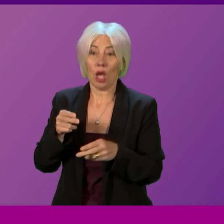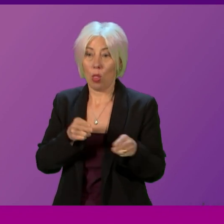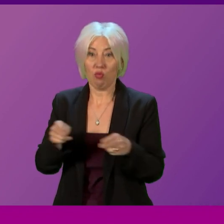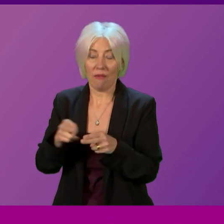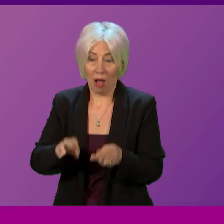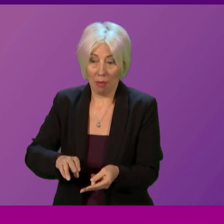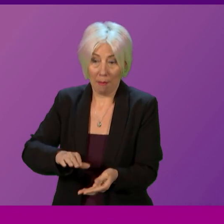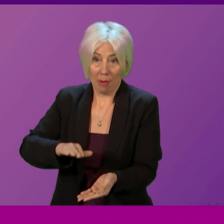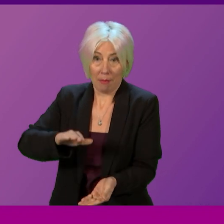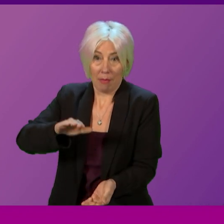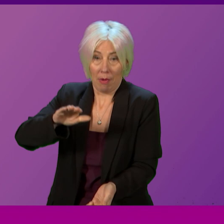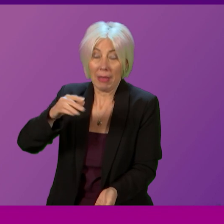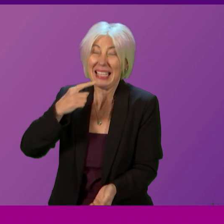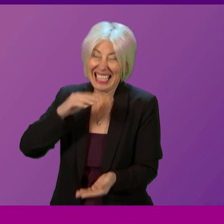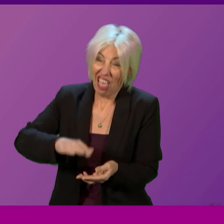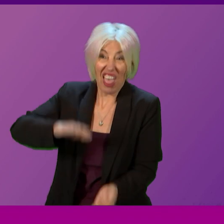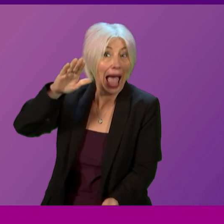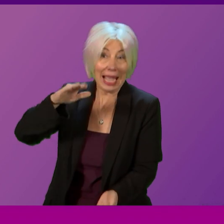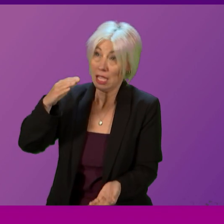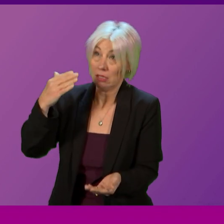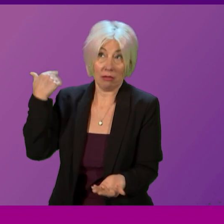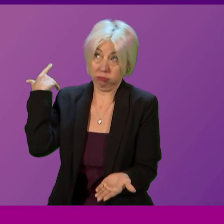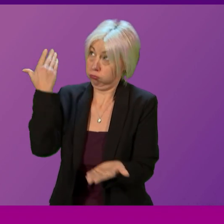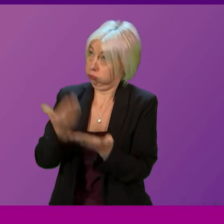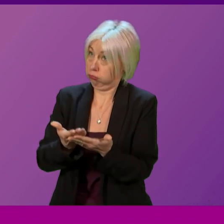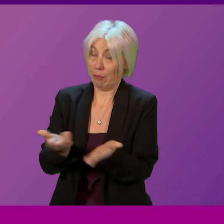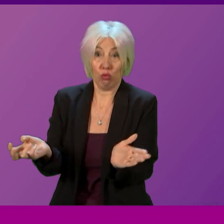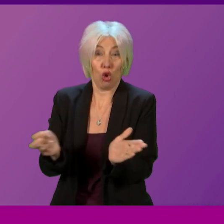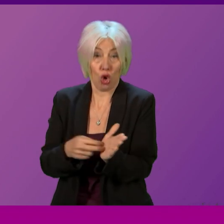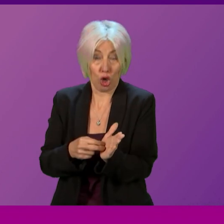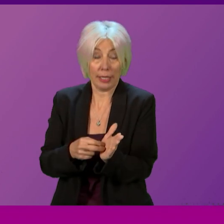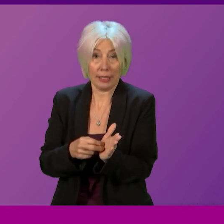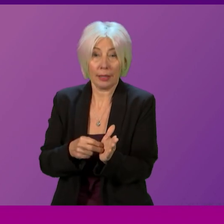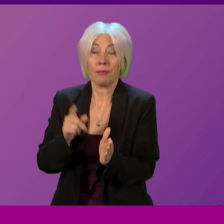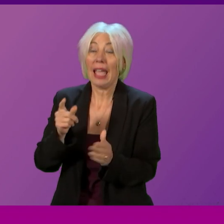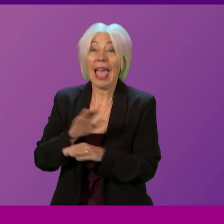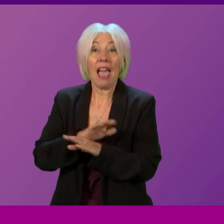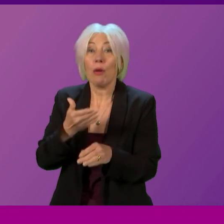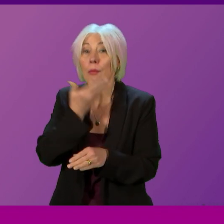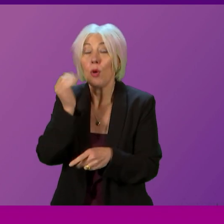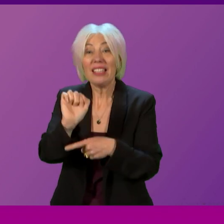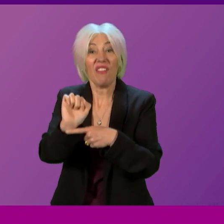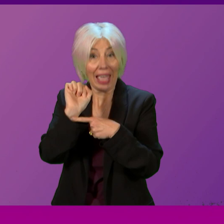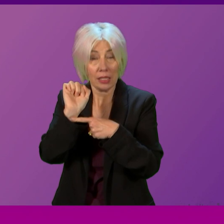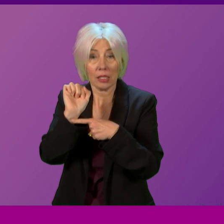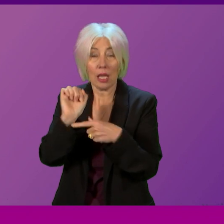Agency as being the highest ever on record. It is worth pointing out that, had those defences not been in place, there would have been widespread